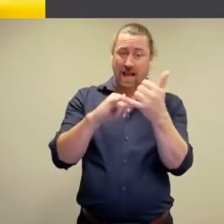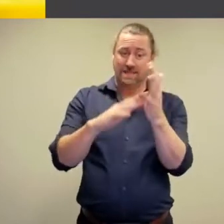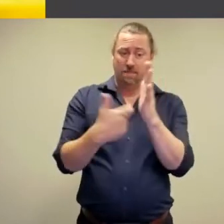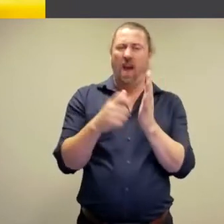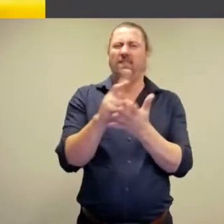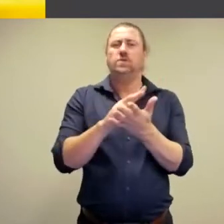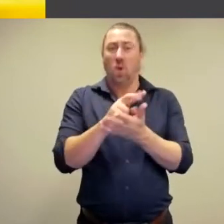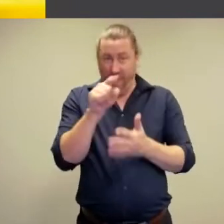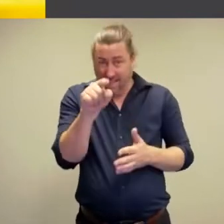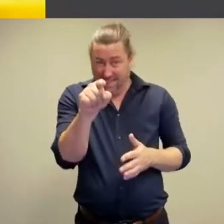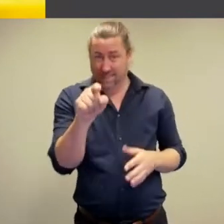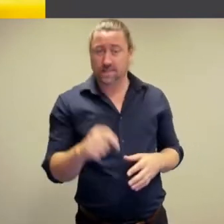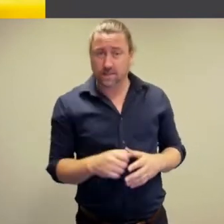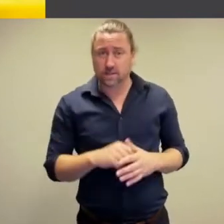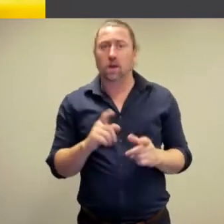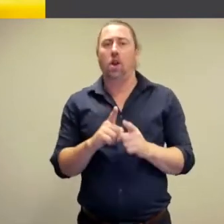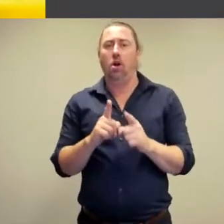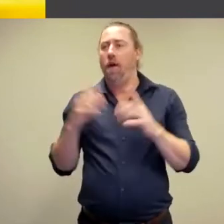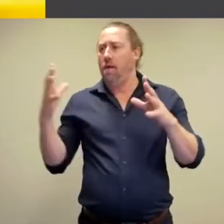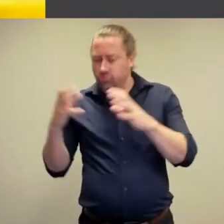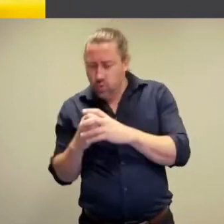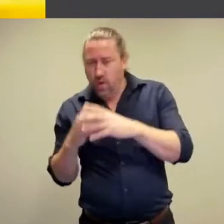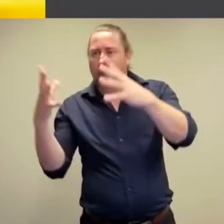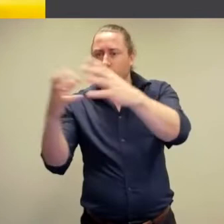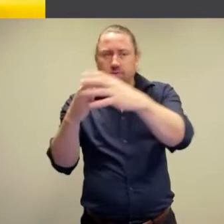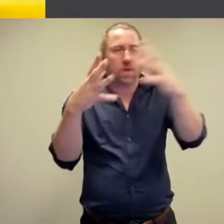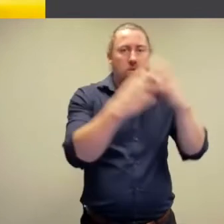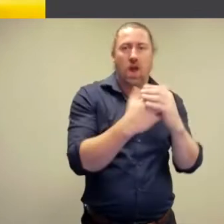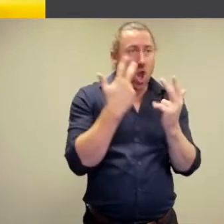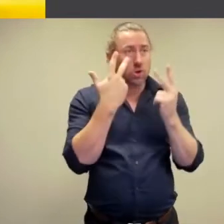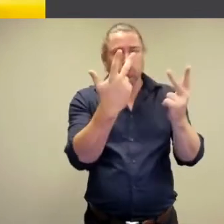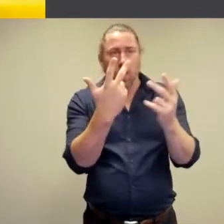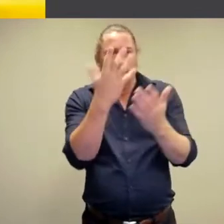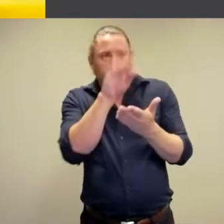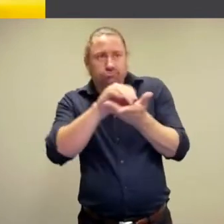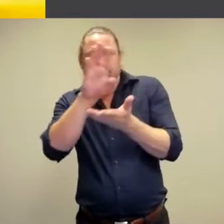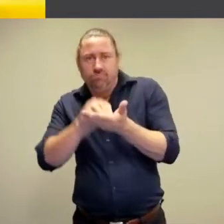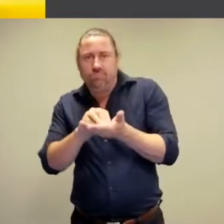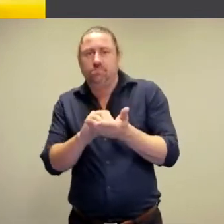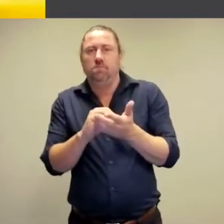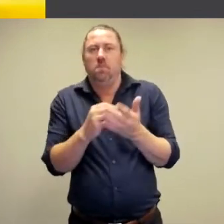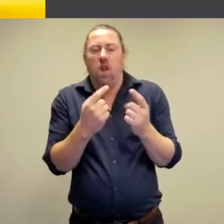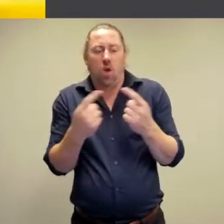they kind of bring together and document